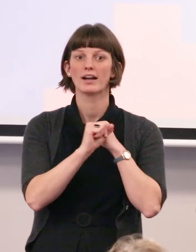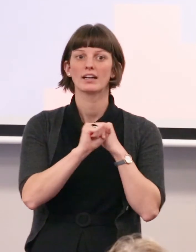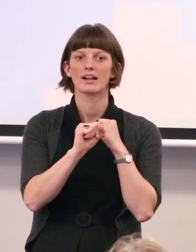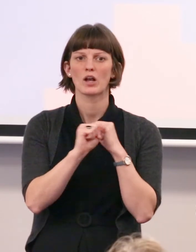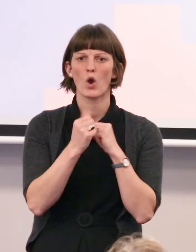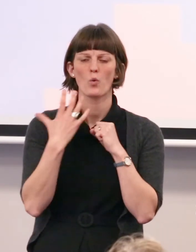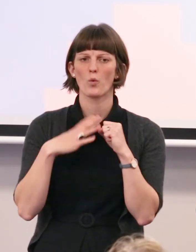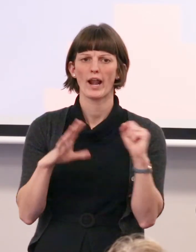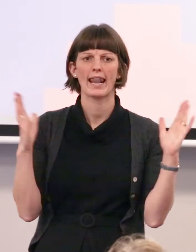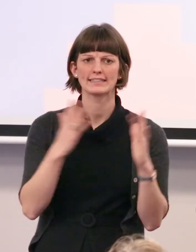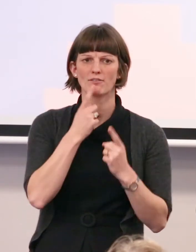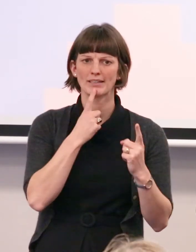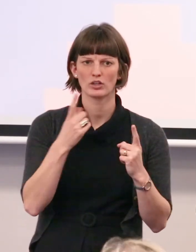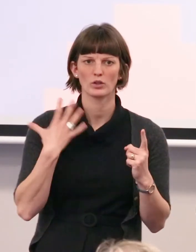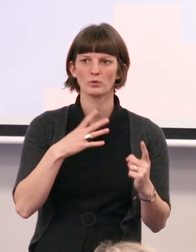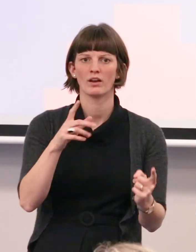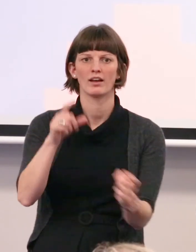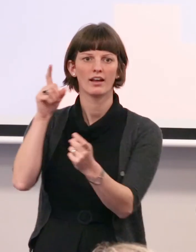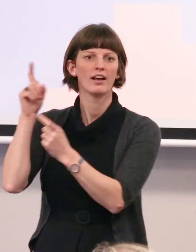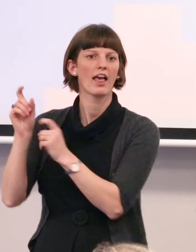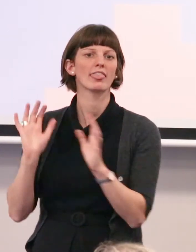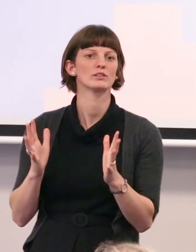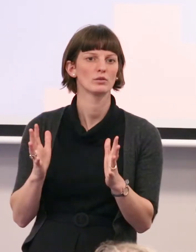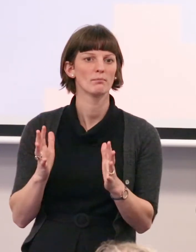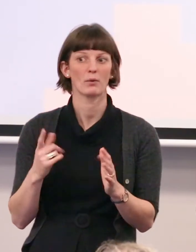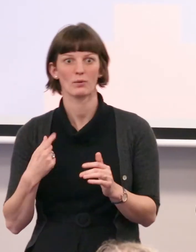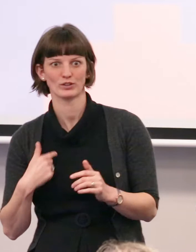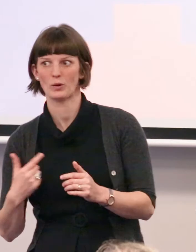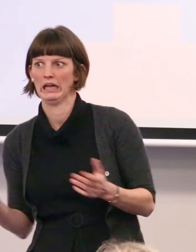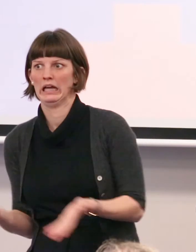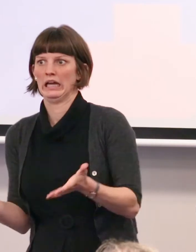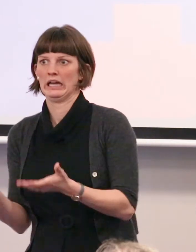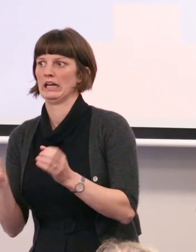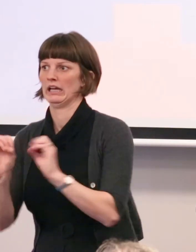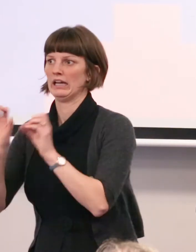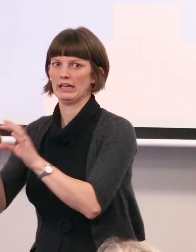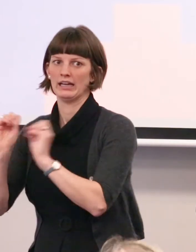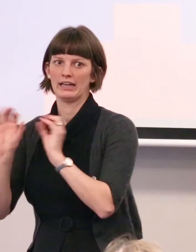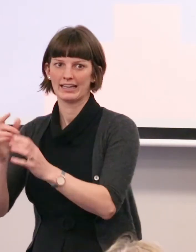they want to get people in, and we want to provide more because we want to give people really good opportunities to understand what they're getting